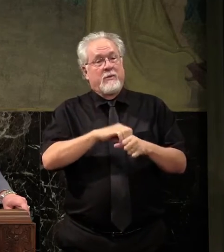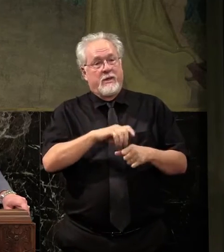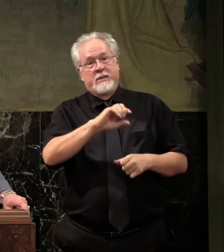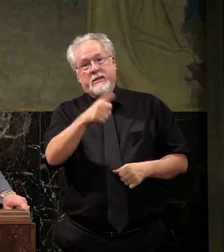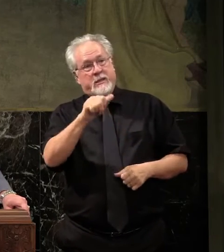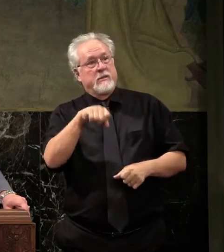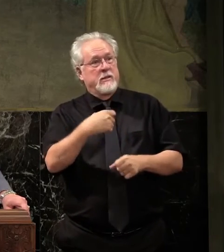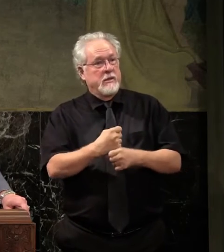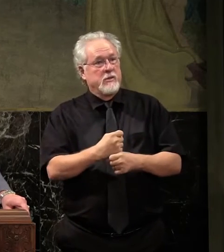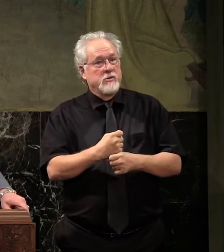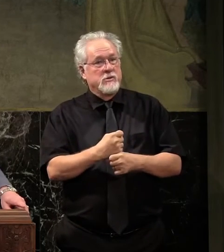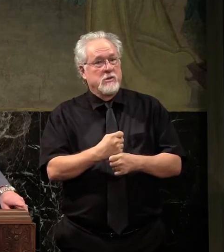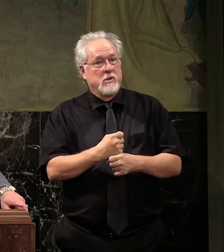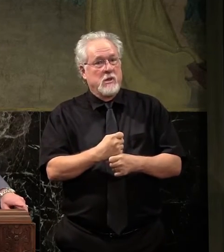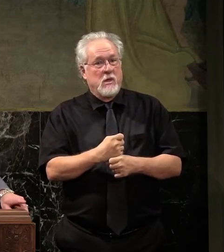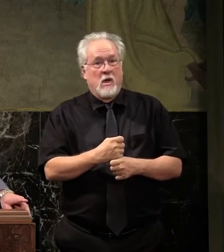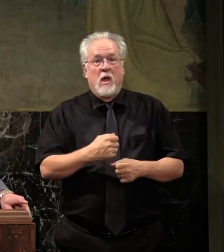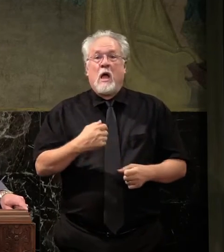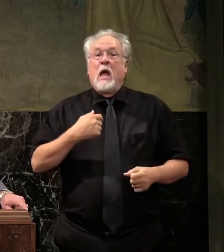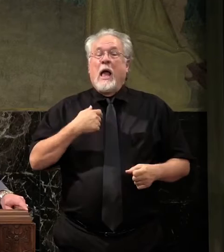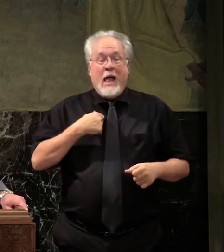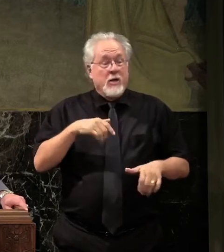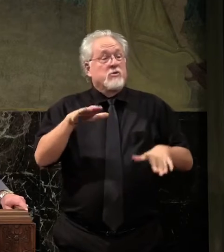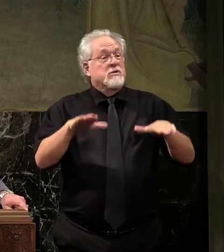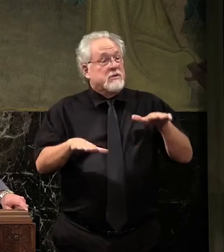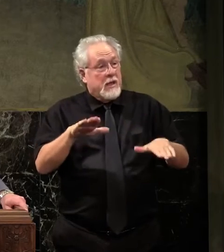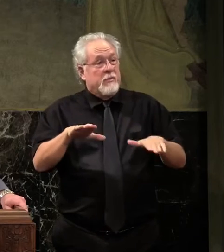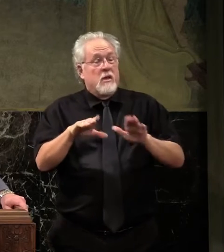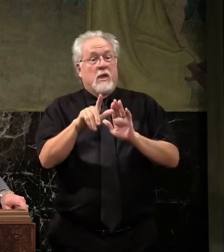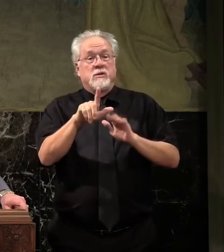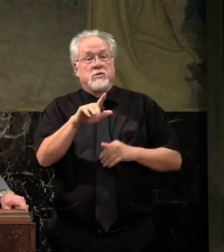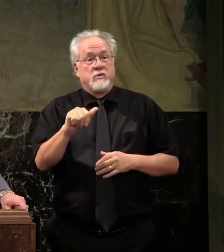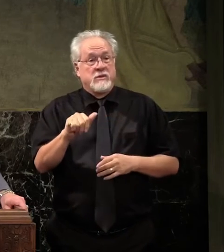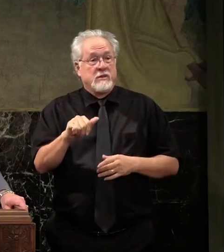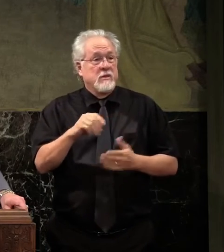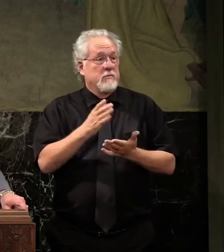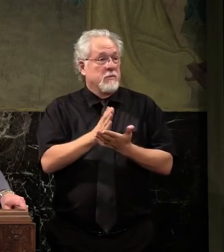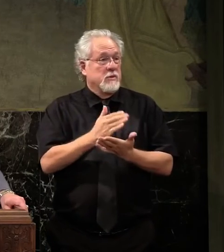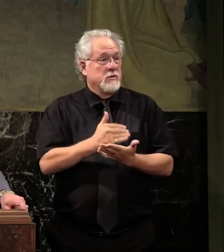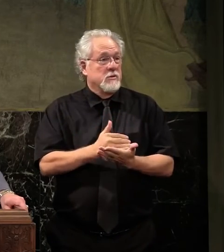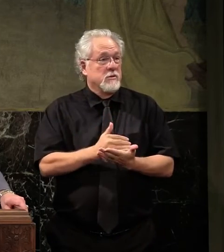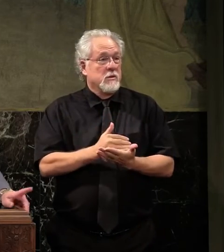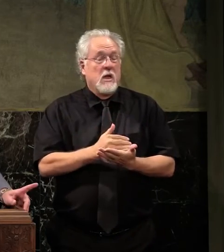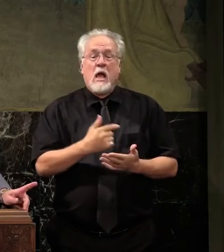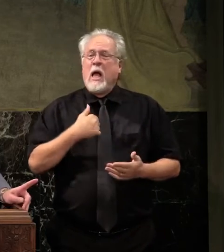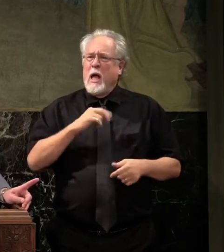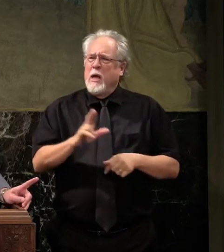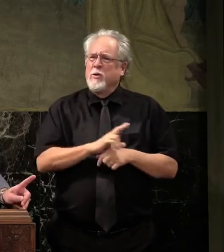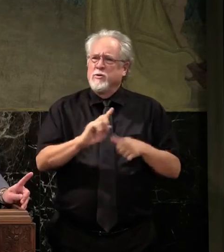I said we had to stabilize the state of Louisiana, I used the rule, first and foremost the